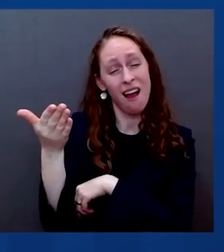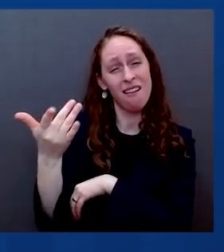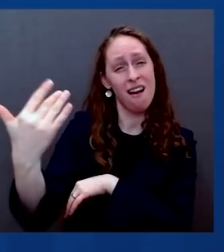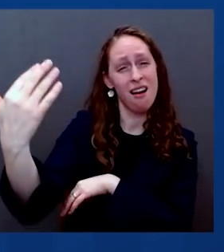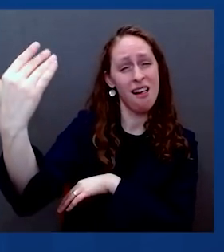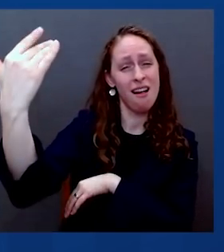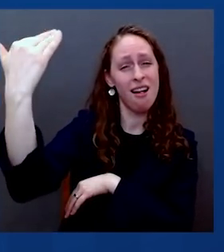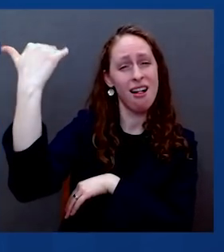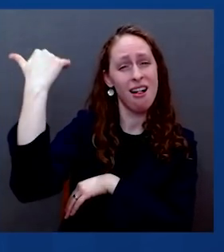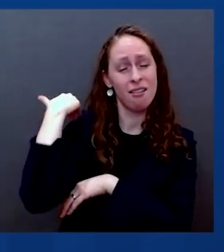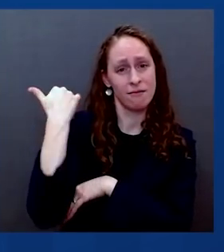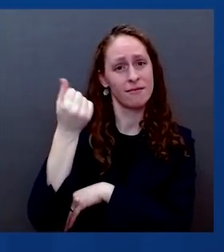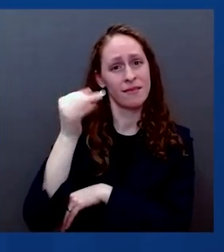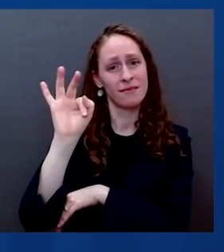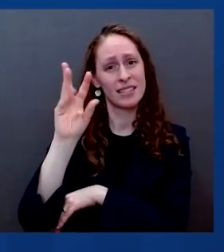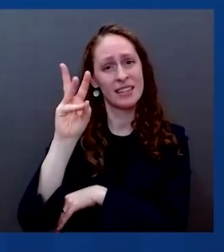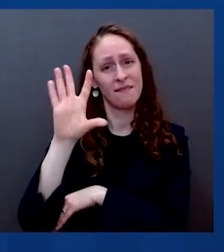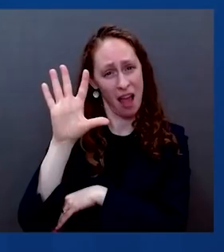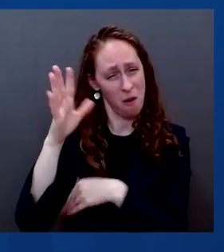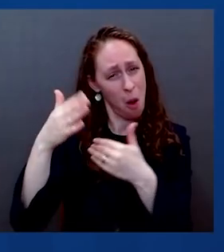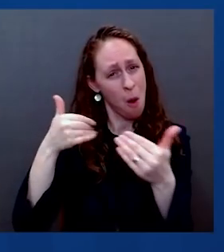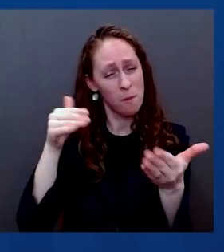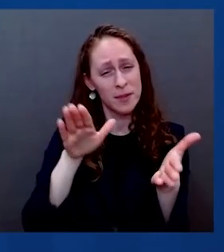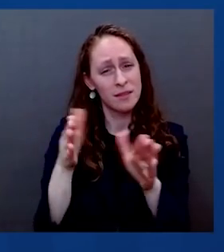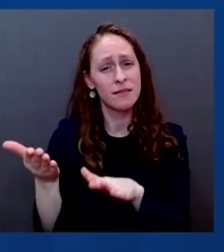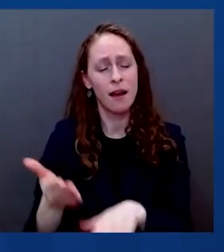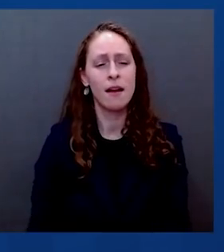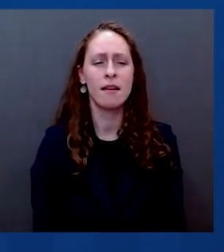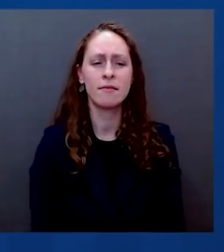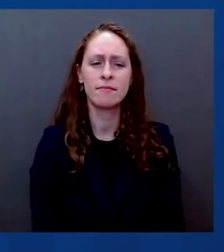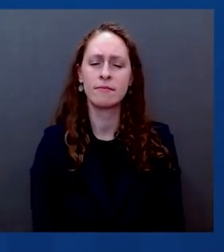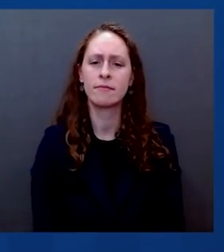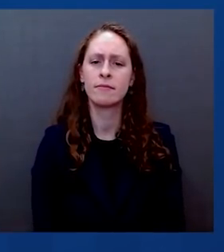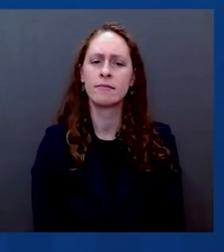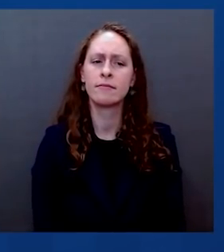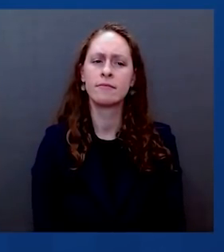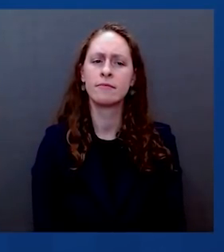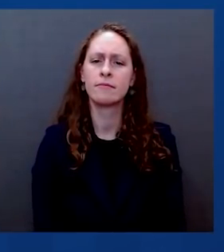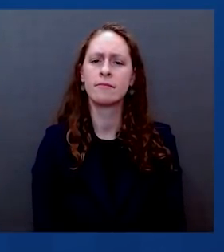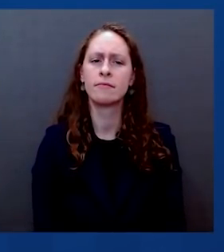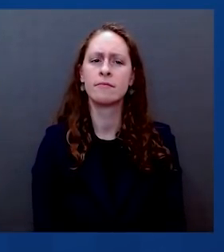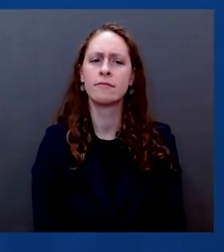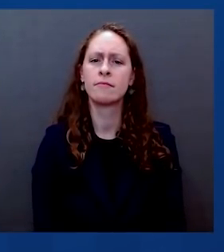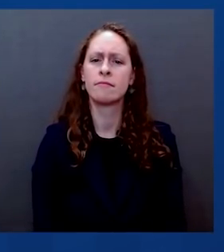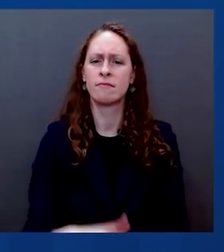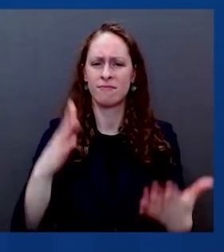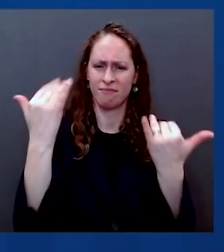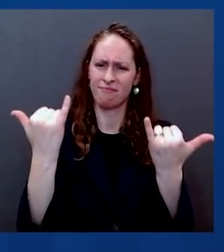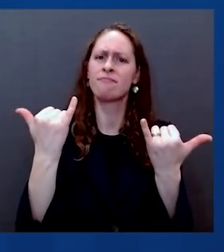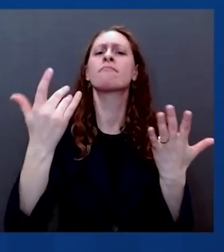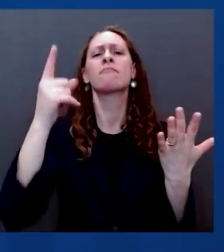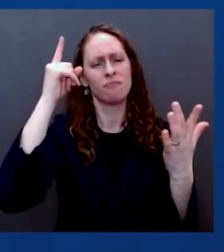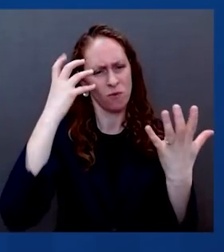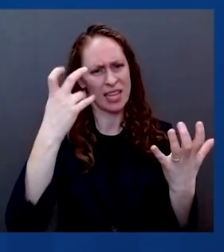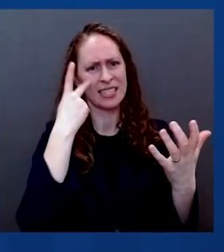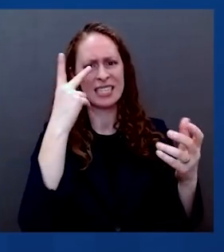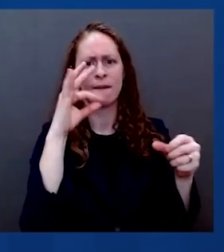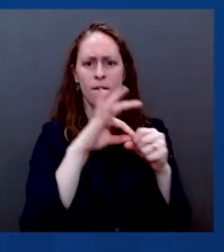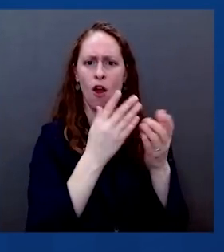Restoring the Voting Rights Act would mean the Justice Department can stop discriminatory laws before they go into effect --